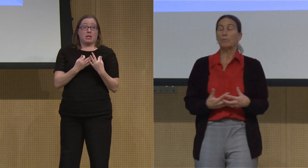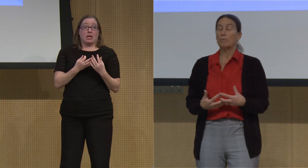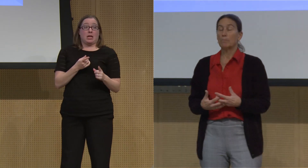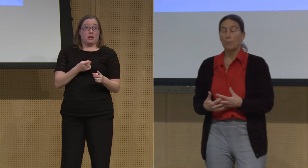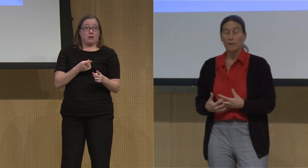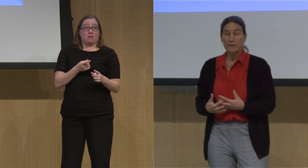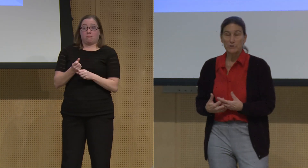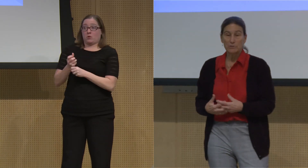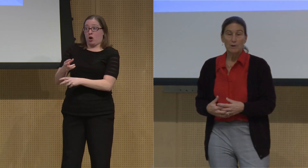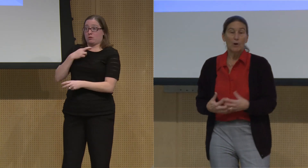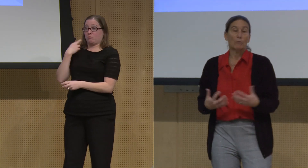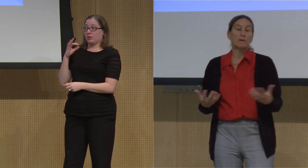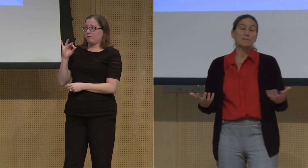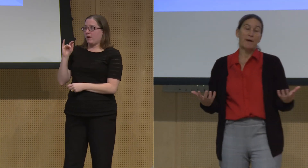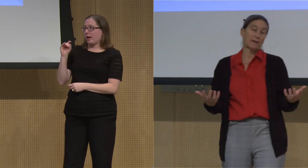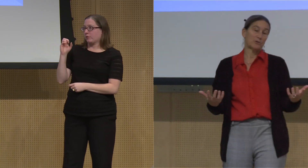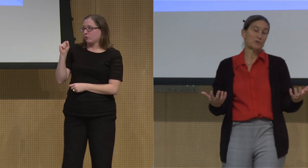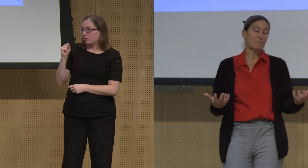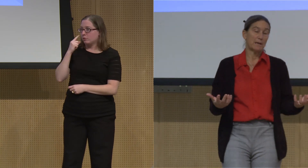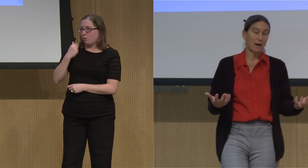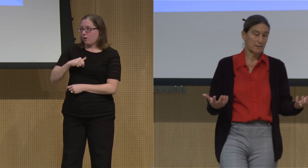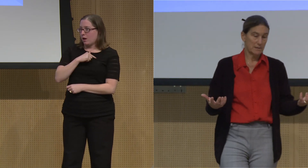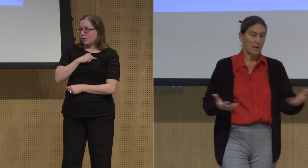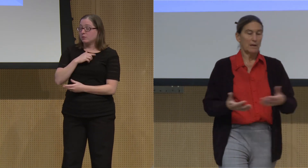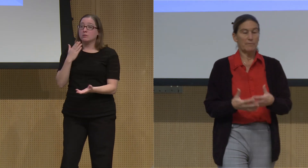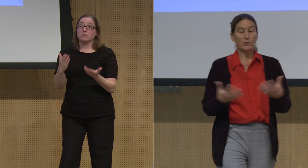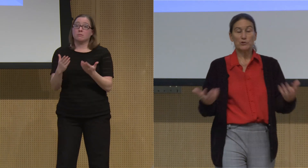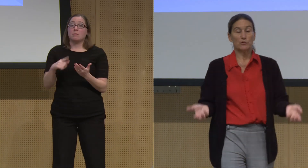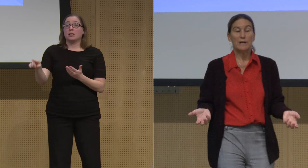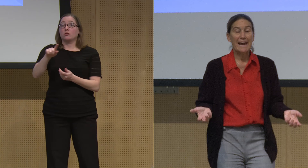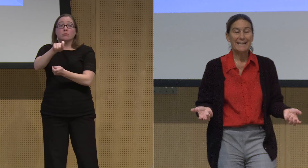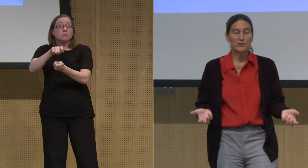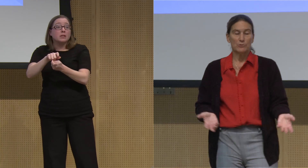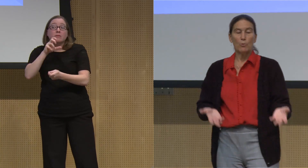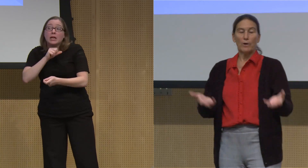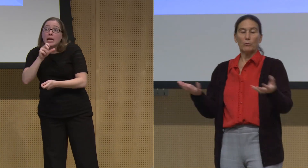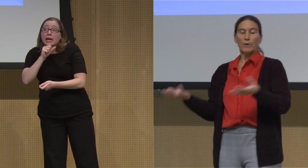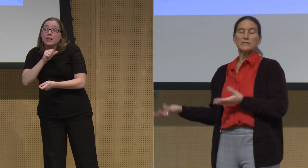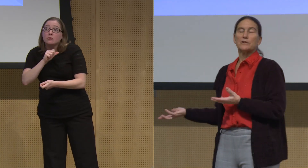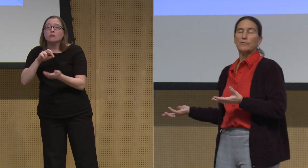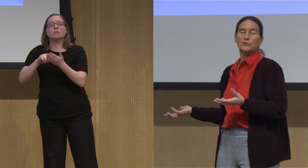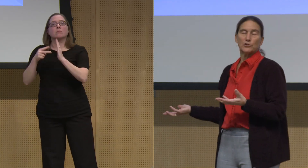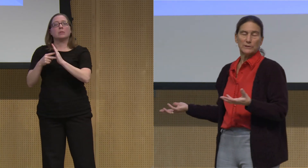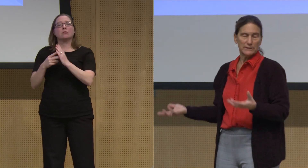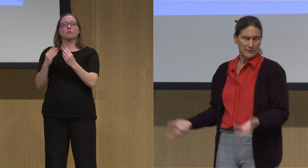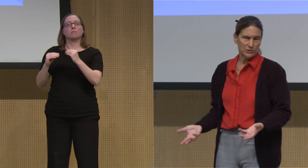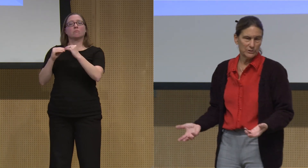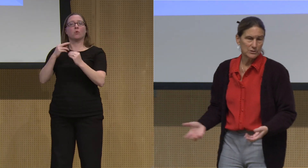BORN INTO, RISK FACTORS BECAUSE IF YOU'RE A CERTAIN AGE YOU'RE MORE AT RISK FOR CERTAIN CONDITIONS.